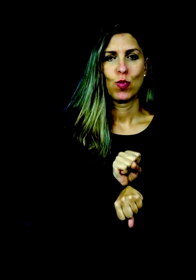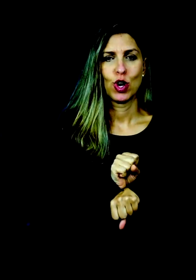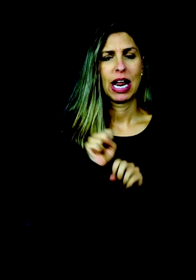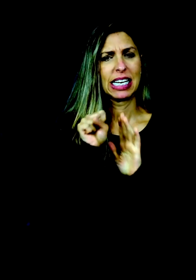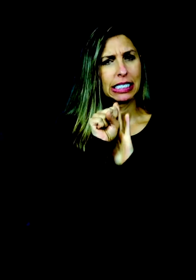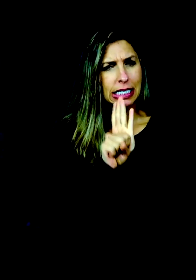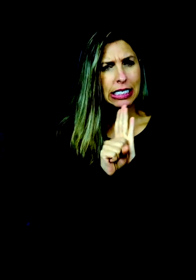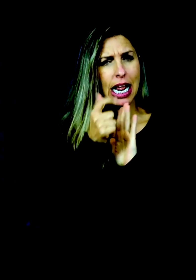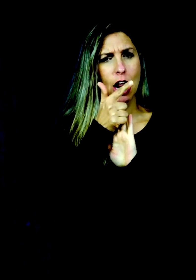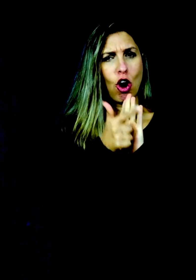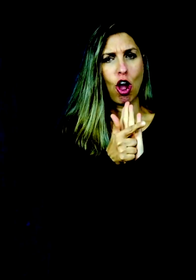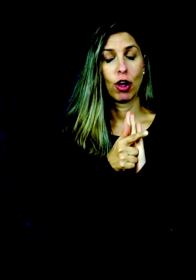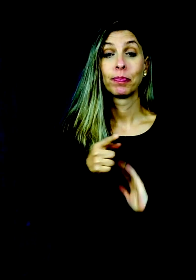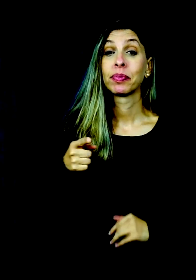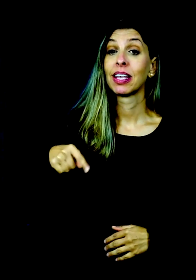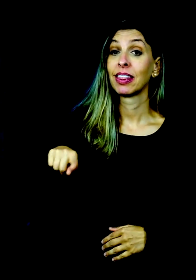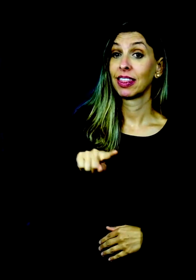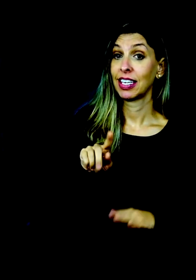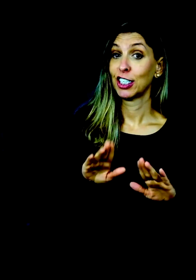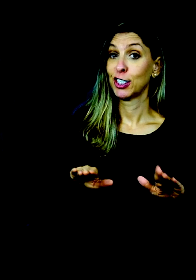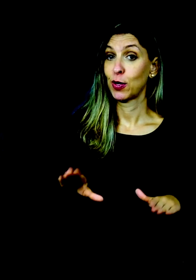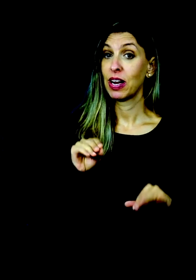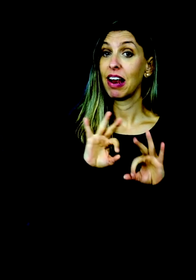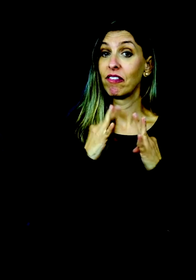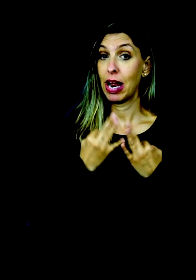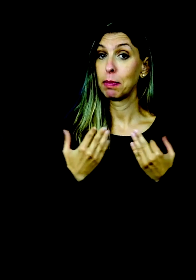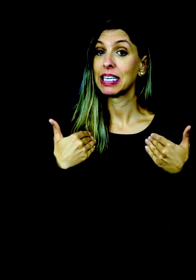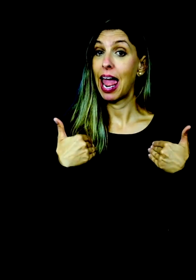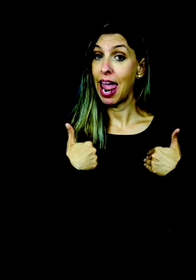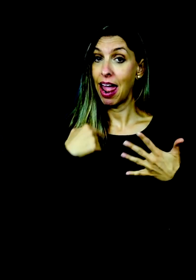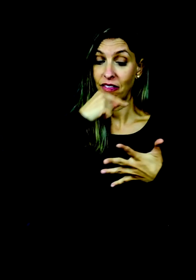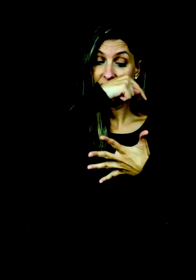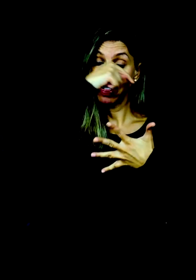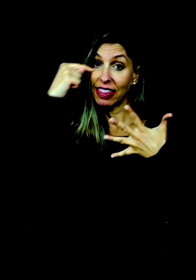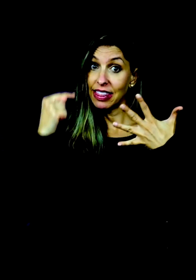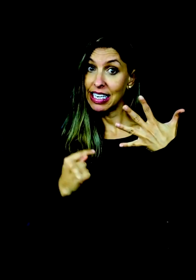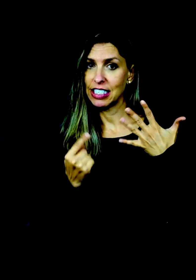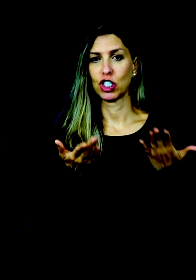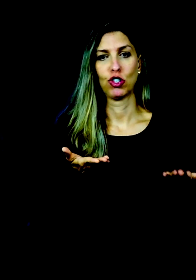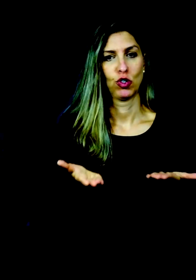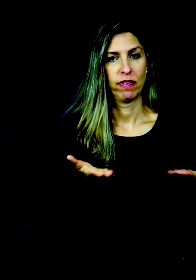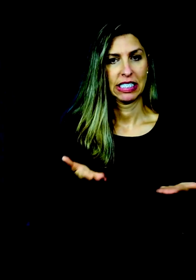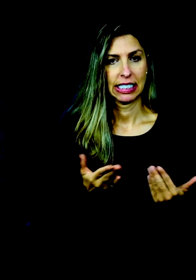and services available to them thanks to community advocates and our state laws: